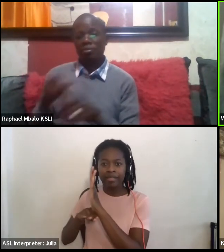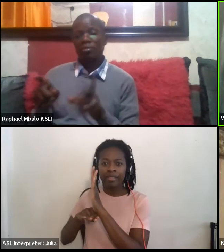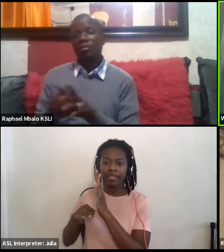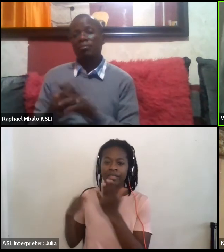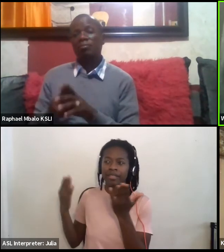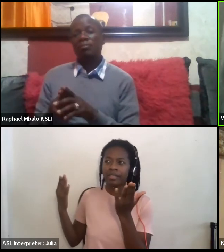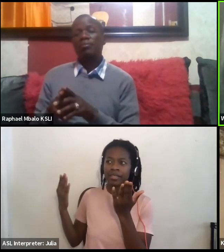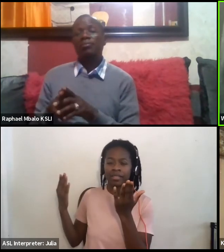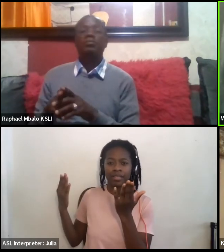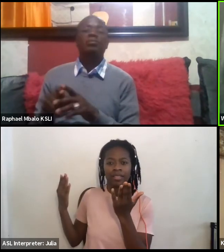and all that.